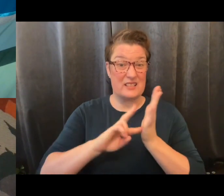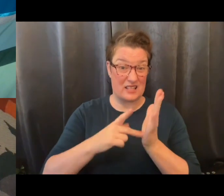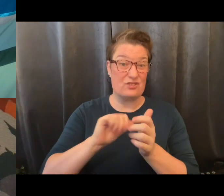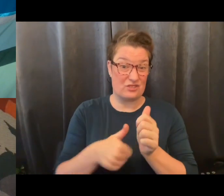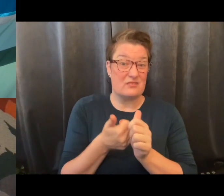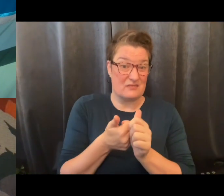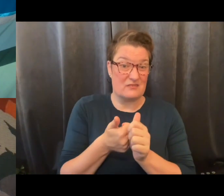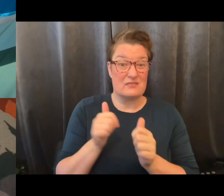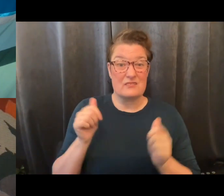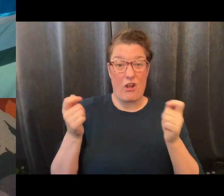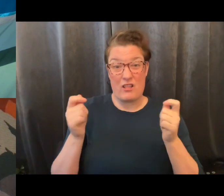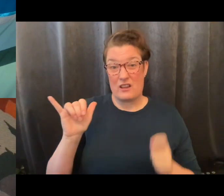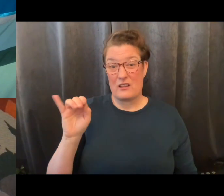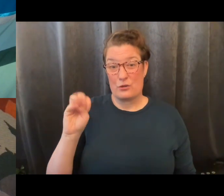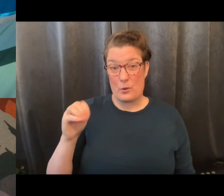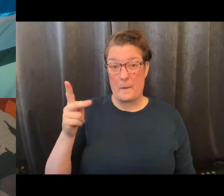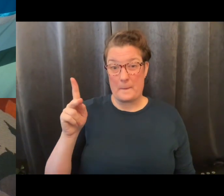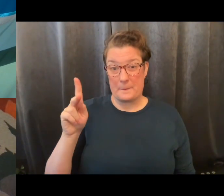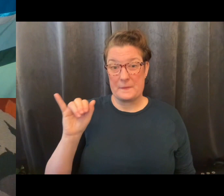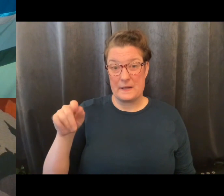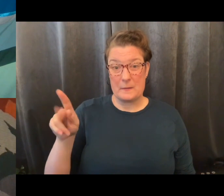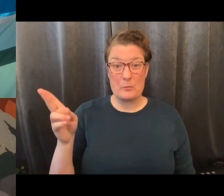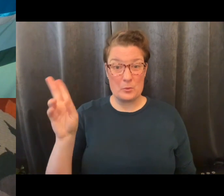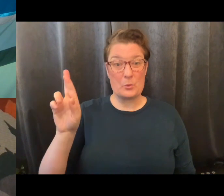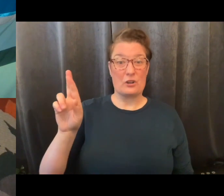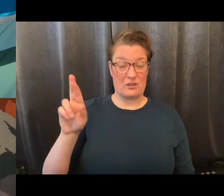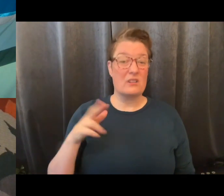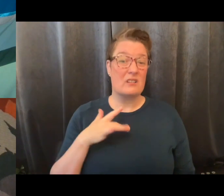Kippur feeling that at-oneness.